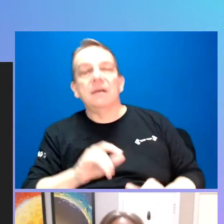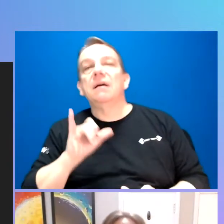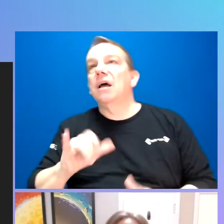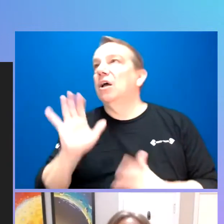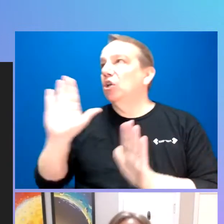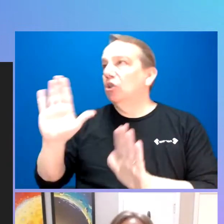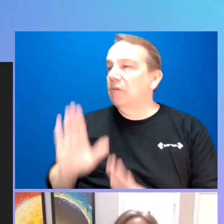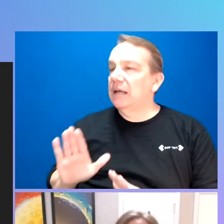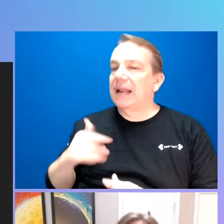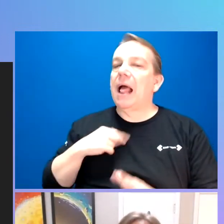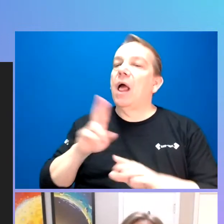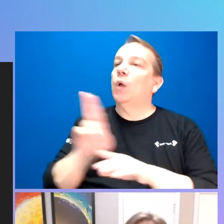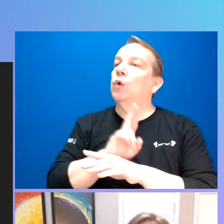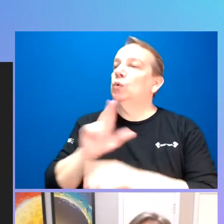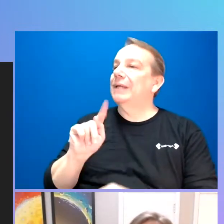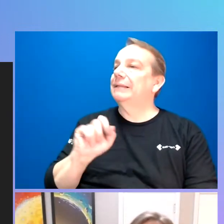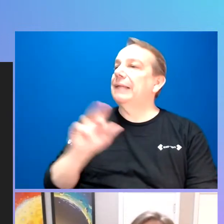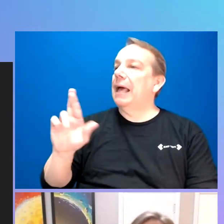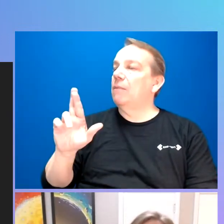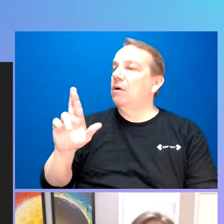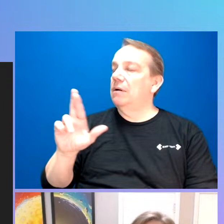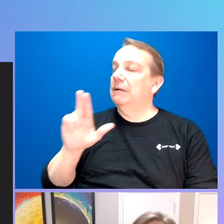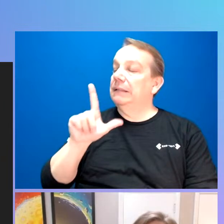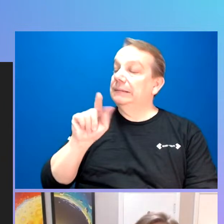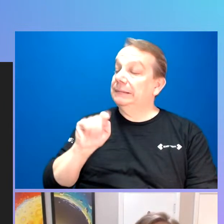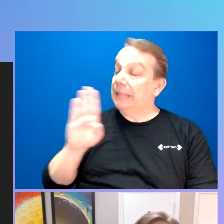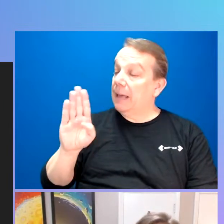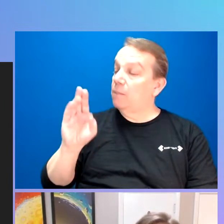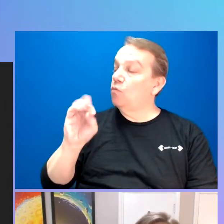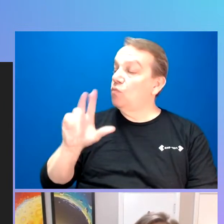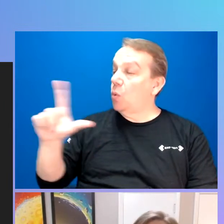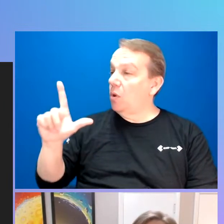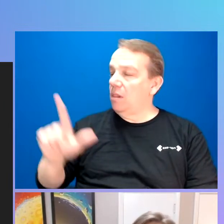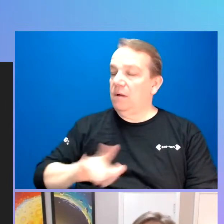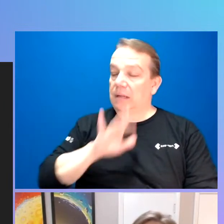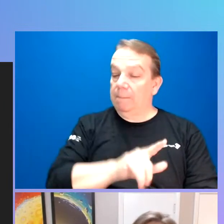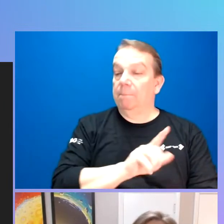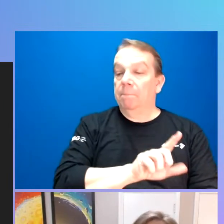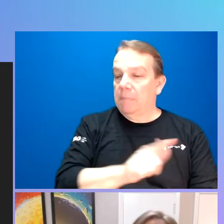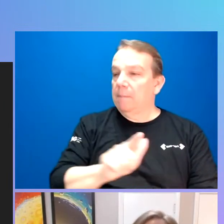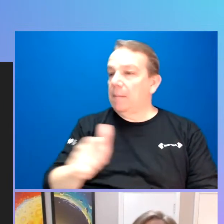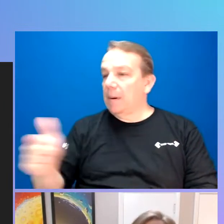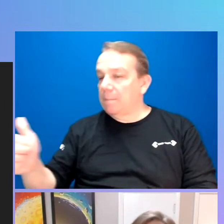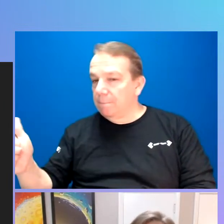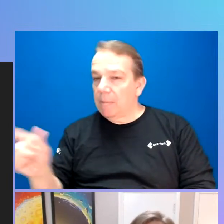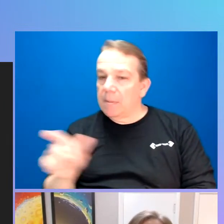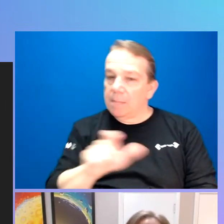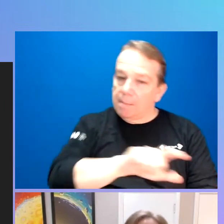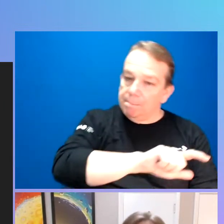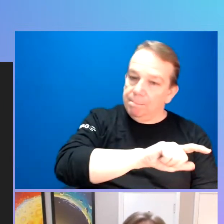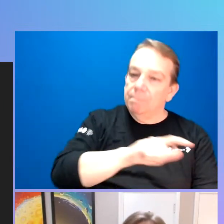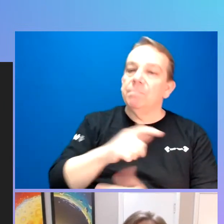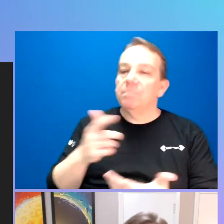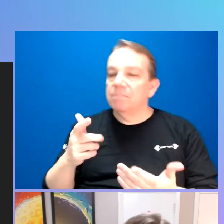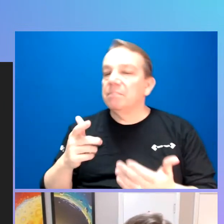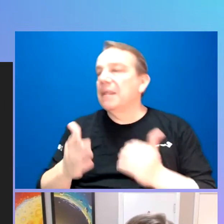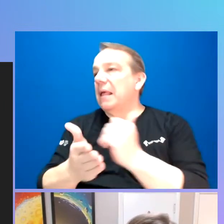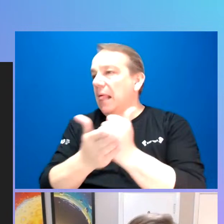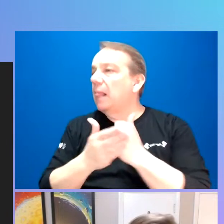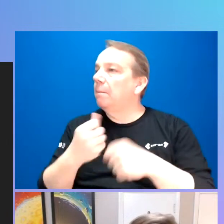that have the tab role for my page tabs. And so in that way I used information about the code